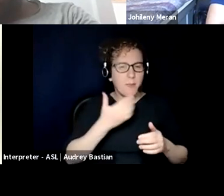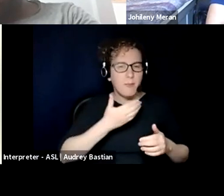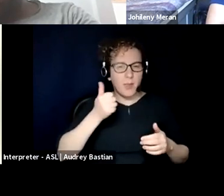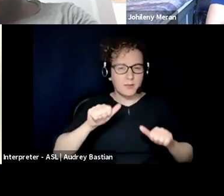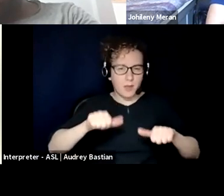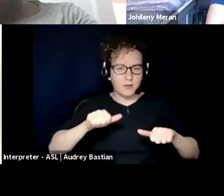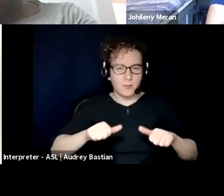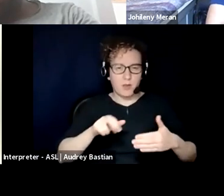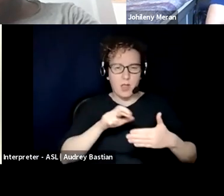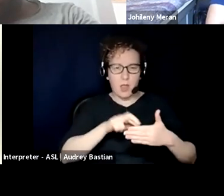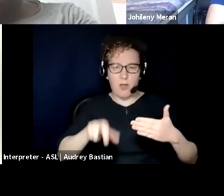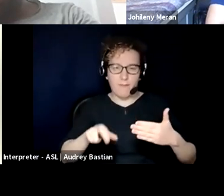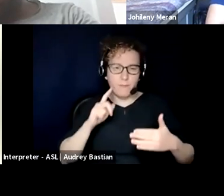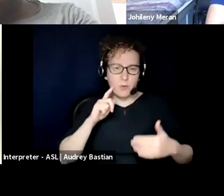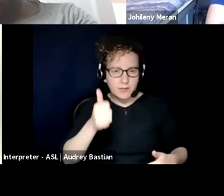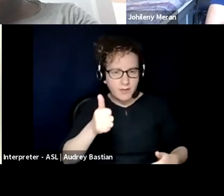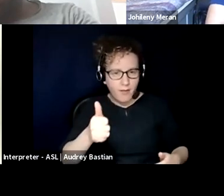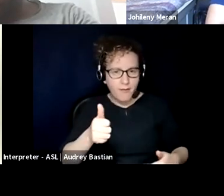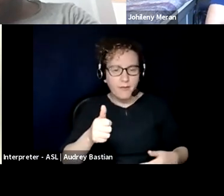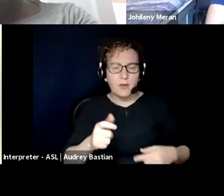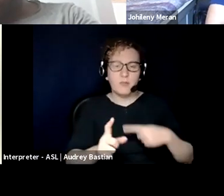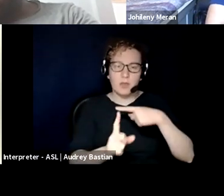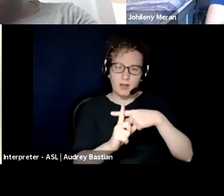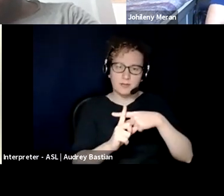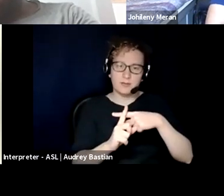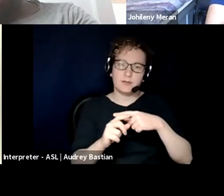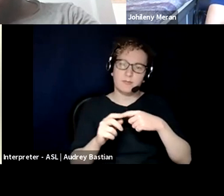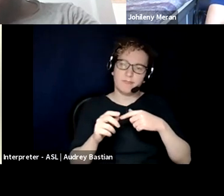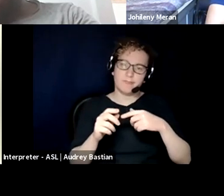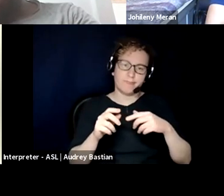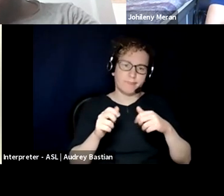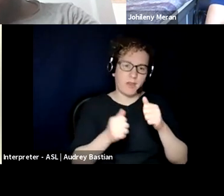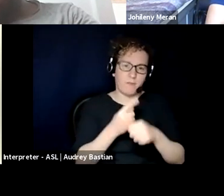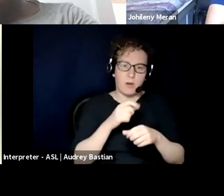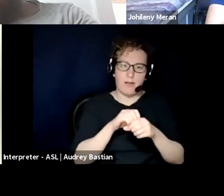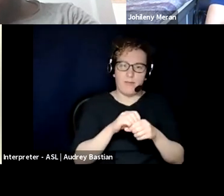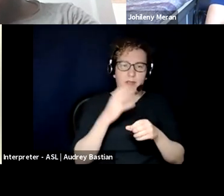for yourself as well as all of those who are in need and in the experience with you. And